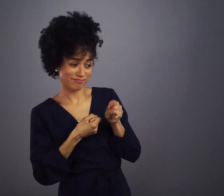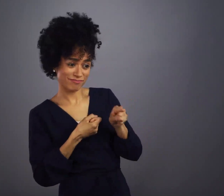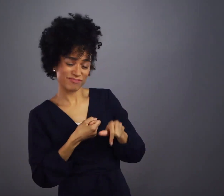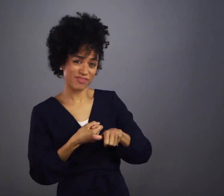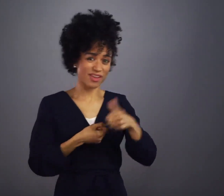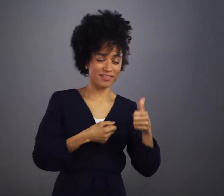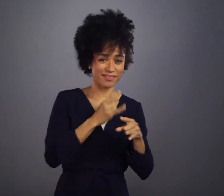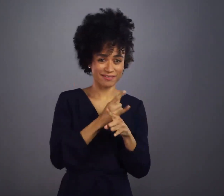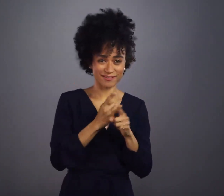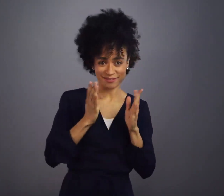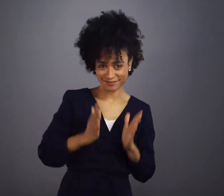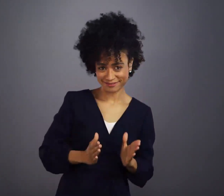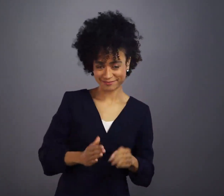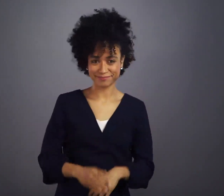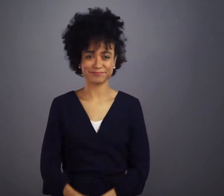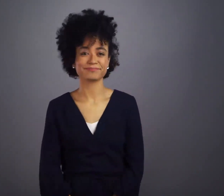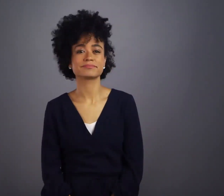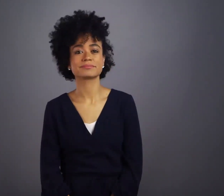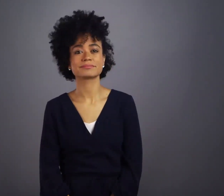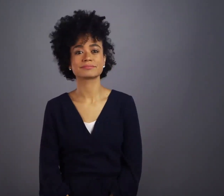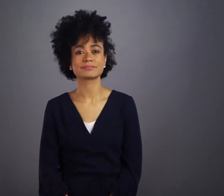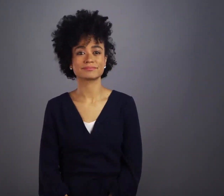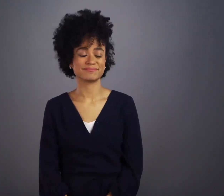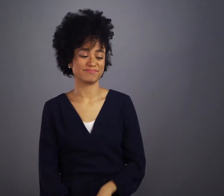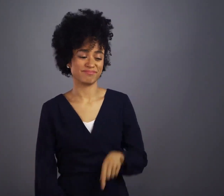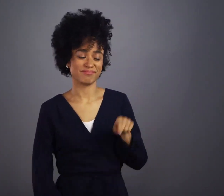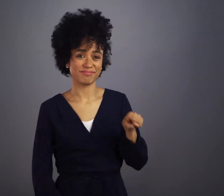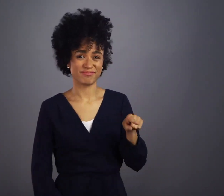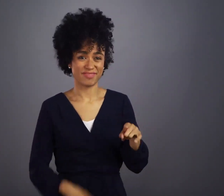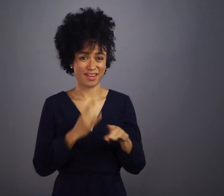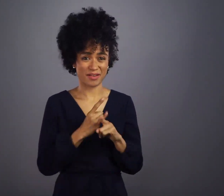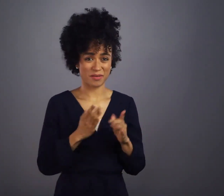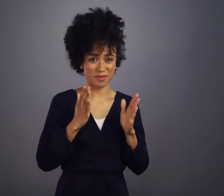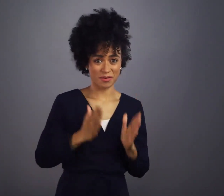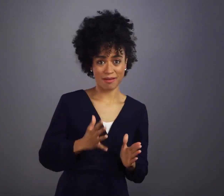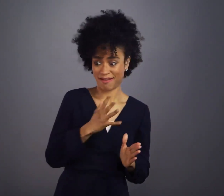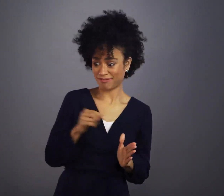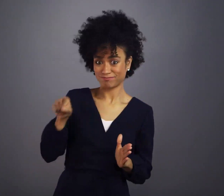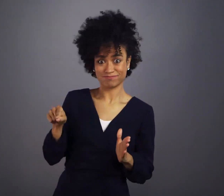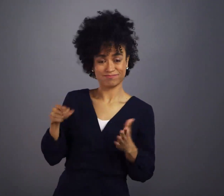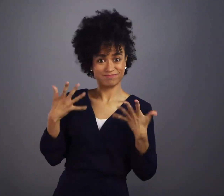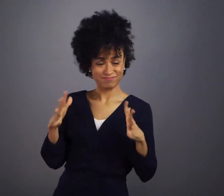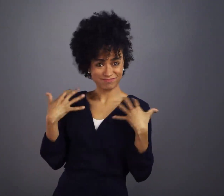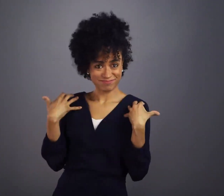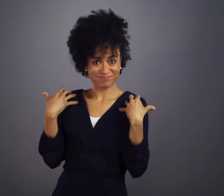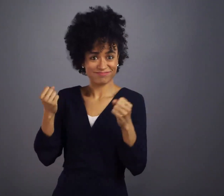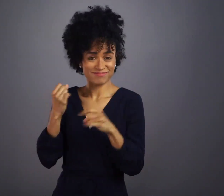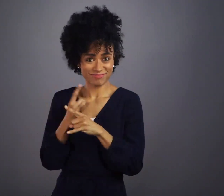can generally win the entire confidence of another alcoholic in a few hours.